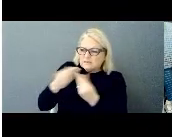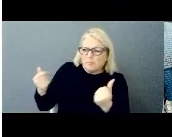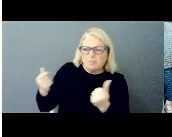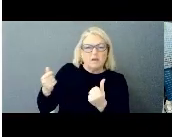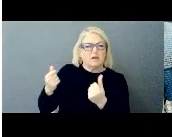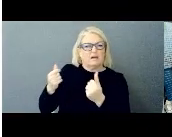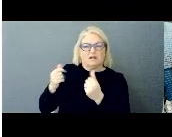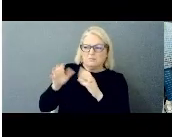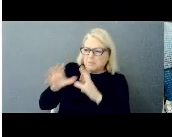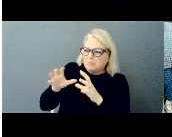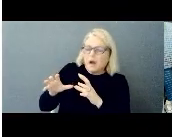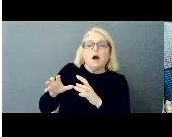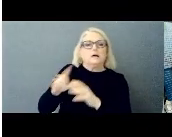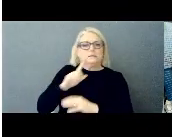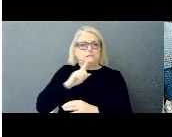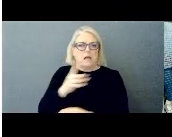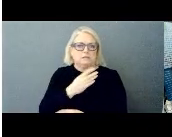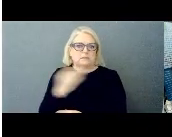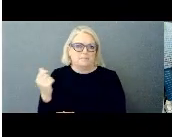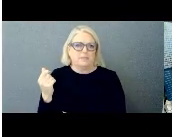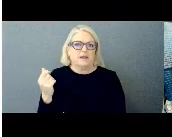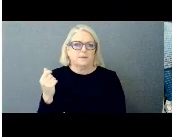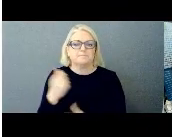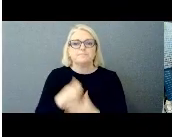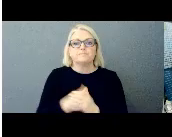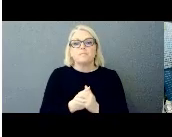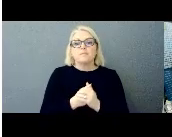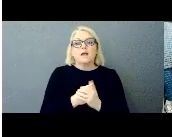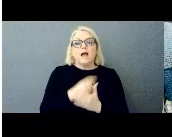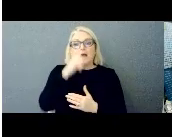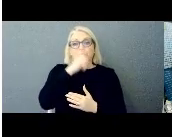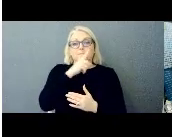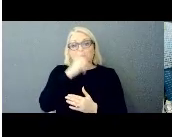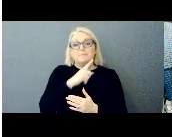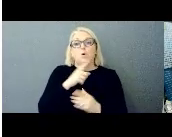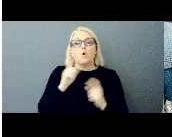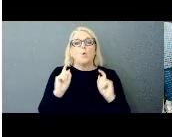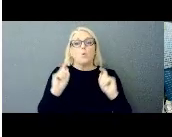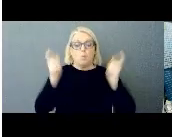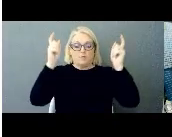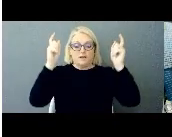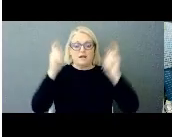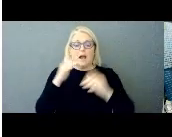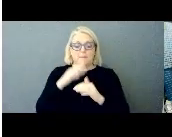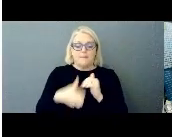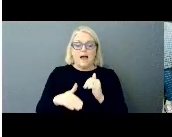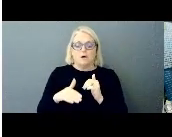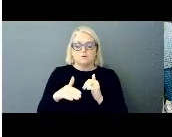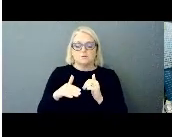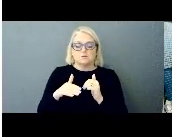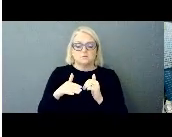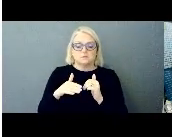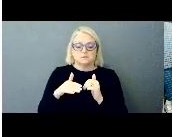The boundaries in our minds create fear about the consequences of crossing over to the undiscovered country. But the possibilities we really need